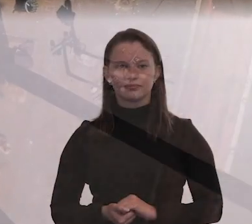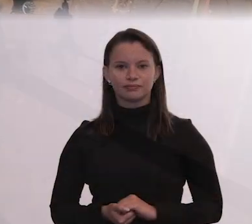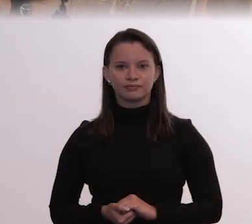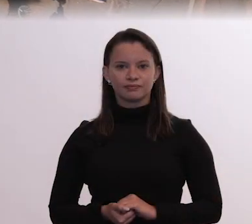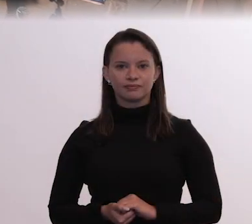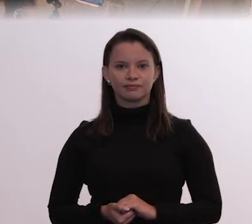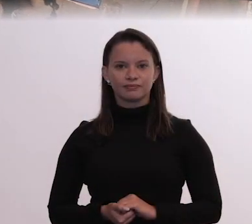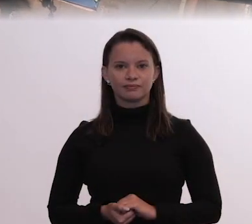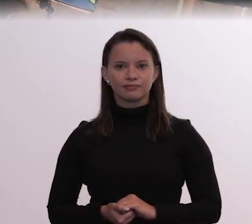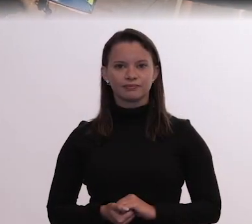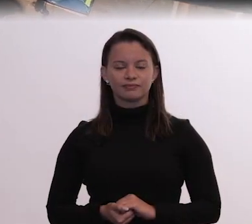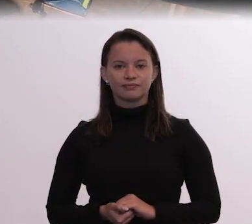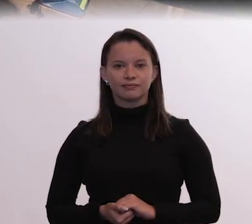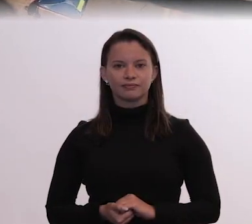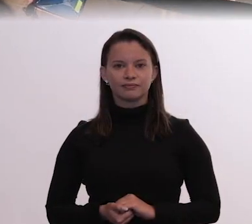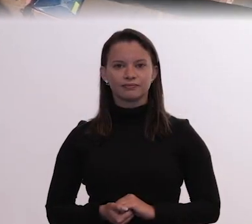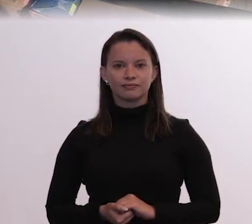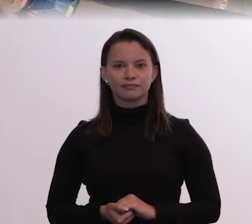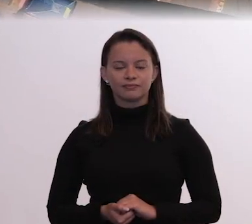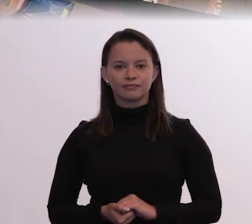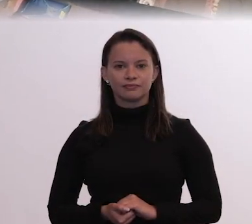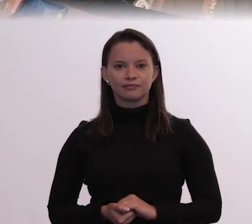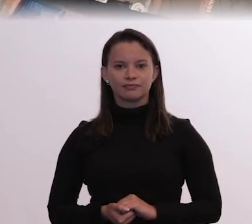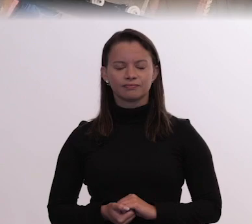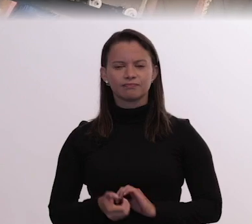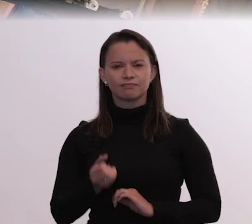If Brazil ever becomes a great nation,